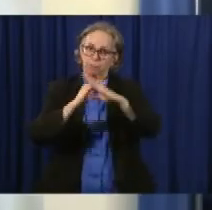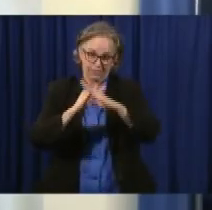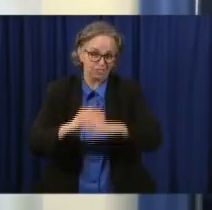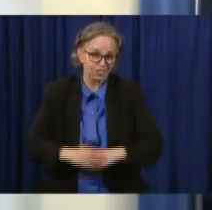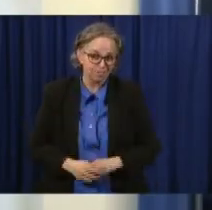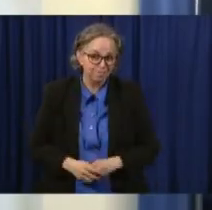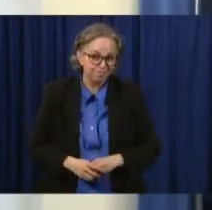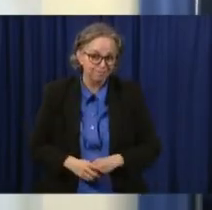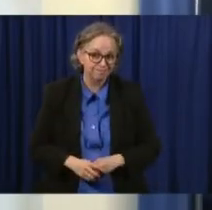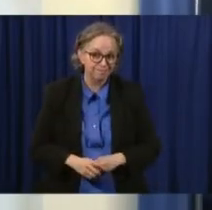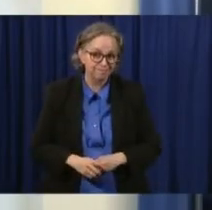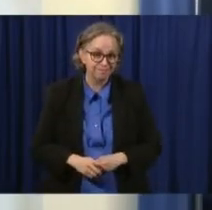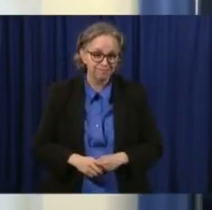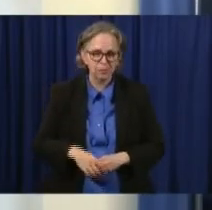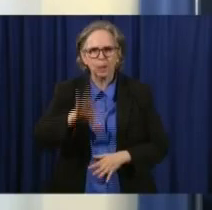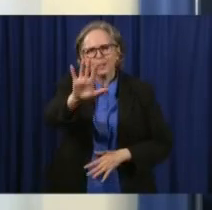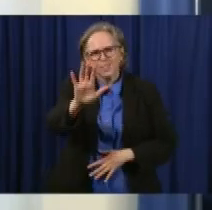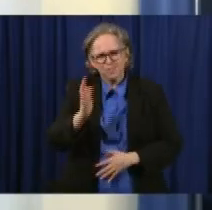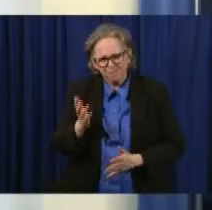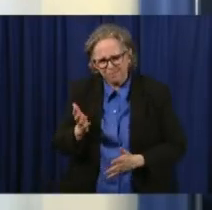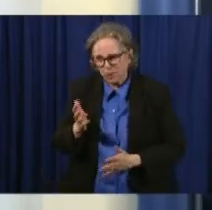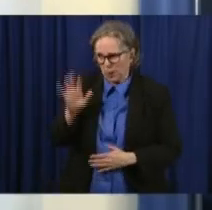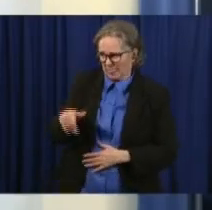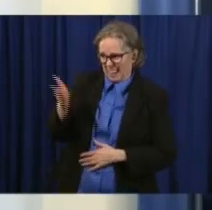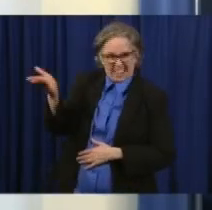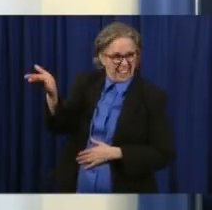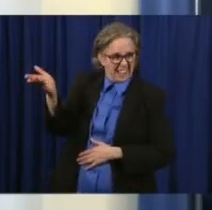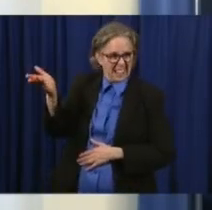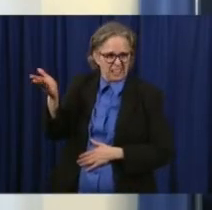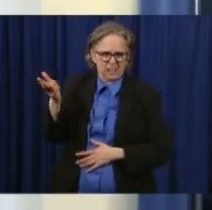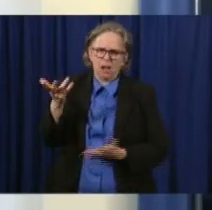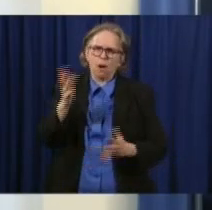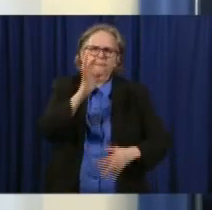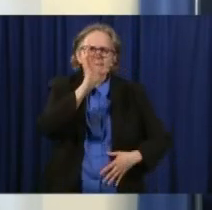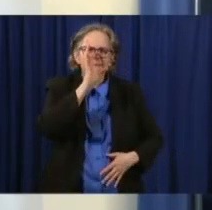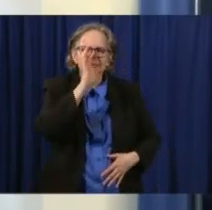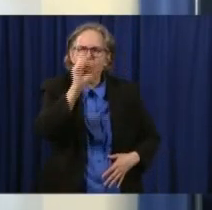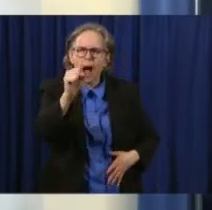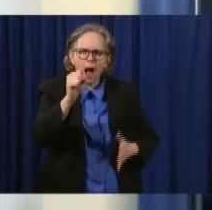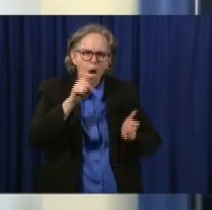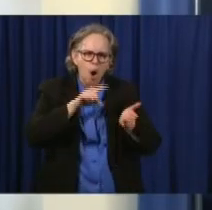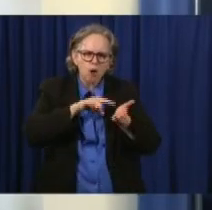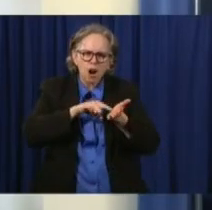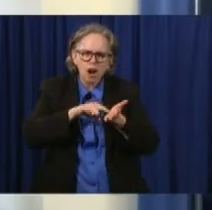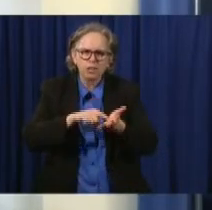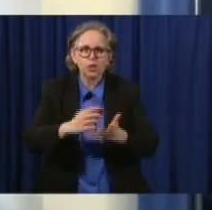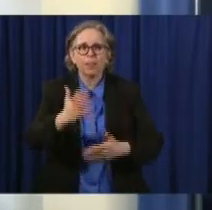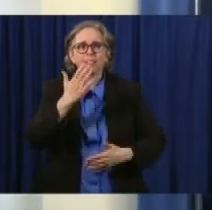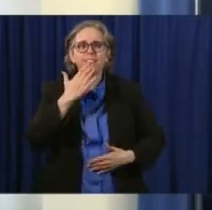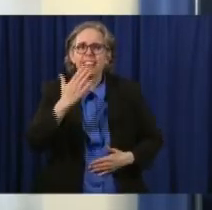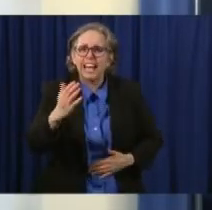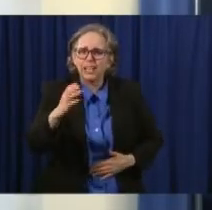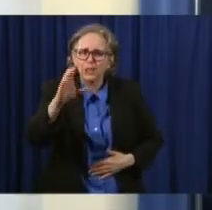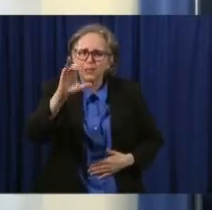IT DOES NOT PROTECT YOU 100%. TO KEEP FAR APART AND WEARING THE MASK AND WASHING YOUR HANDS ALL OF THAT TOGETHER WILL GET YOU CLOSER AND STOP US FROM TRANSFERRING THIS DISEASE.